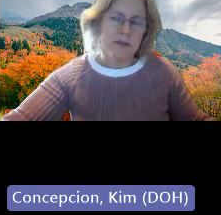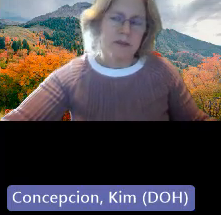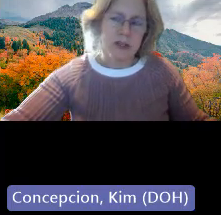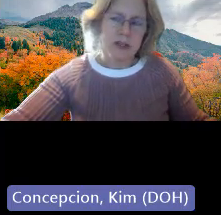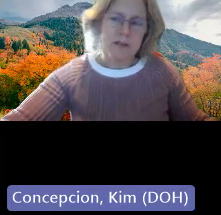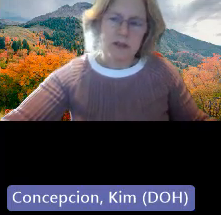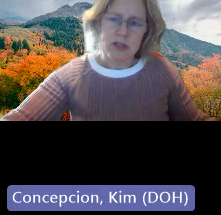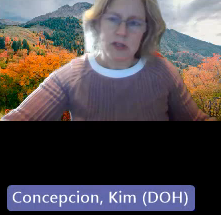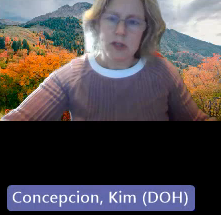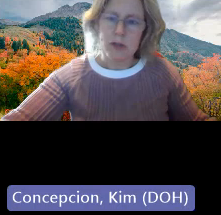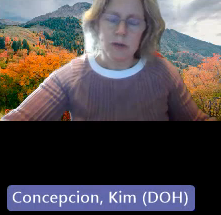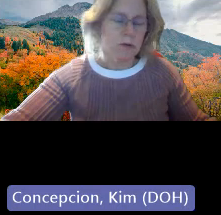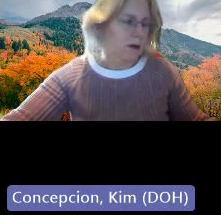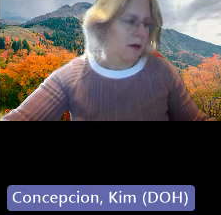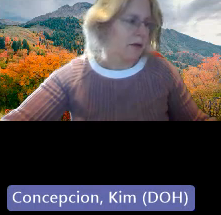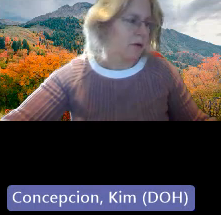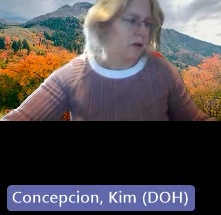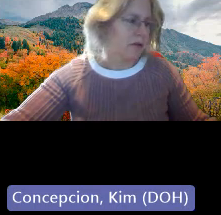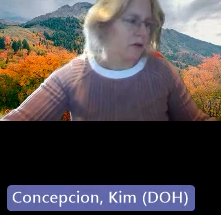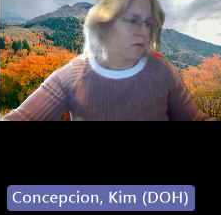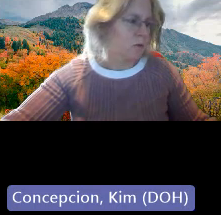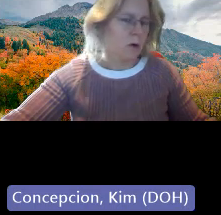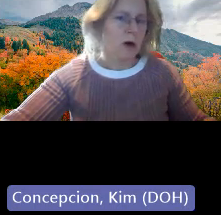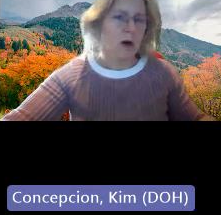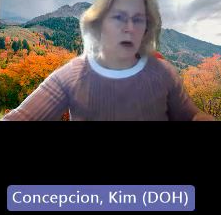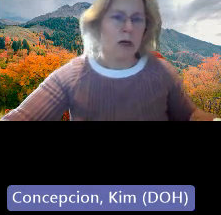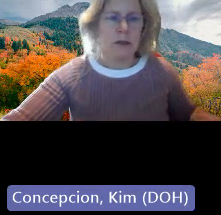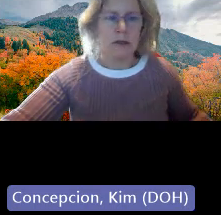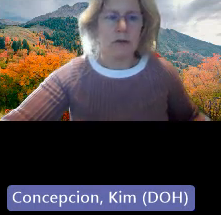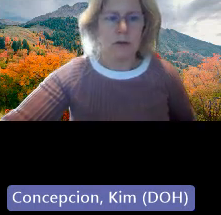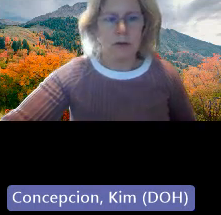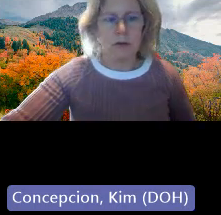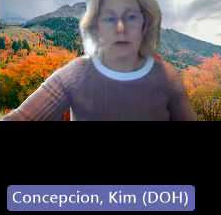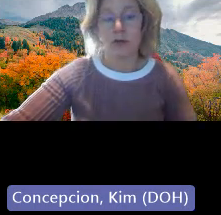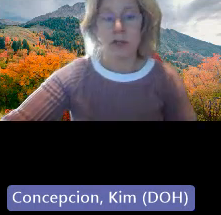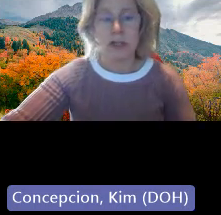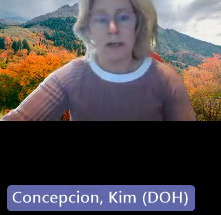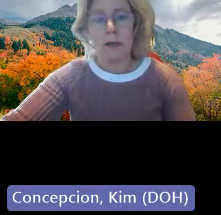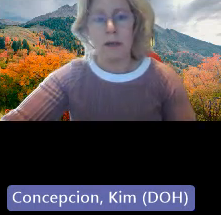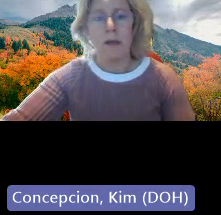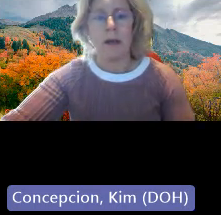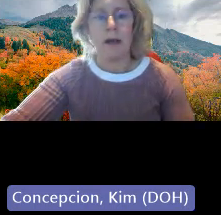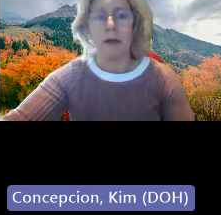And this session is session two and focuses more on, on nutrition